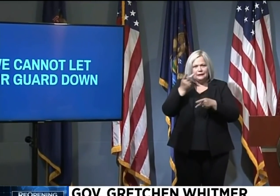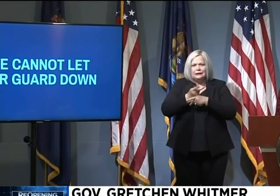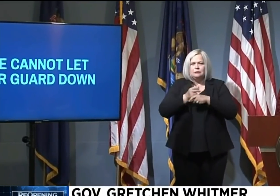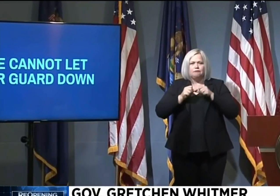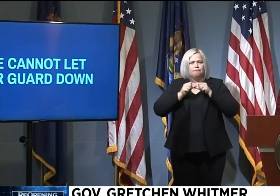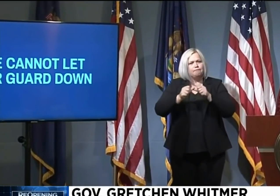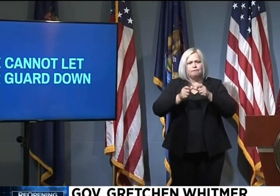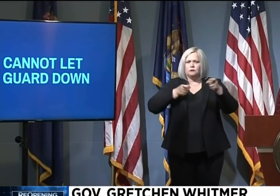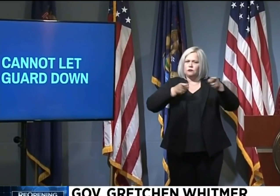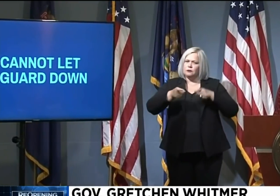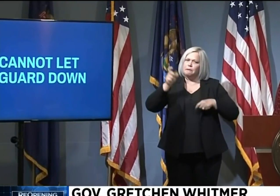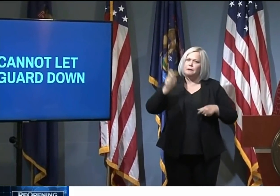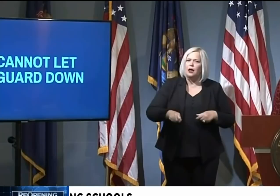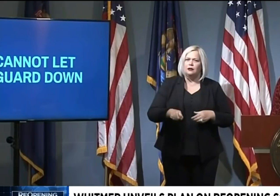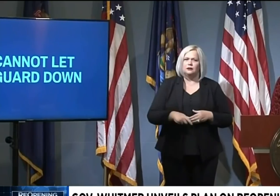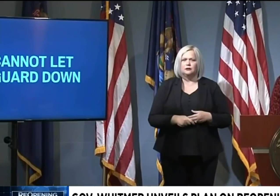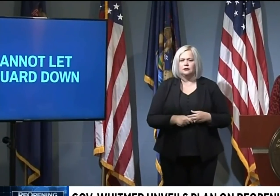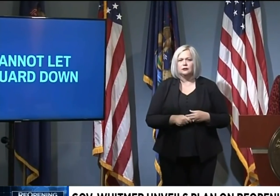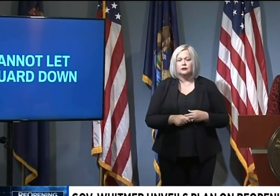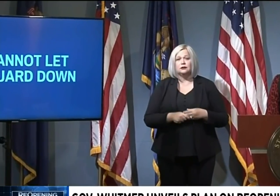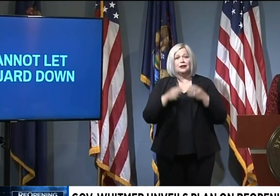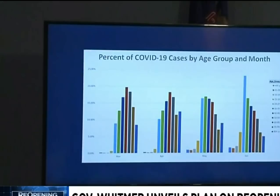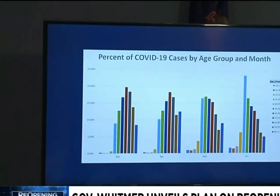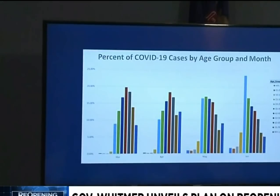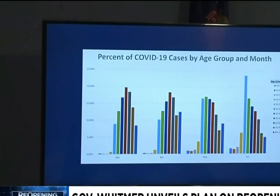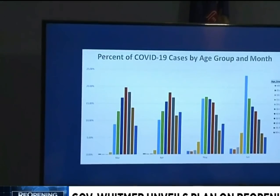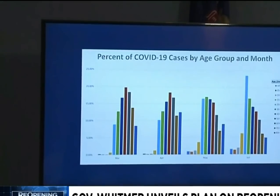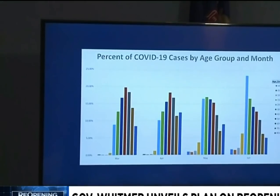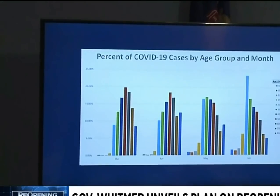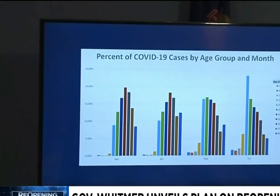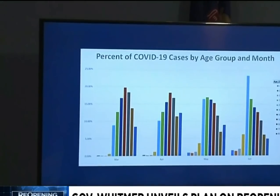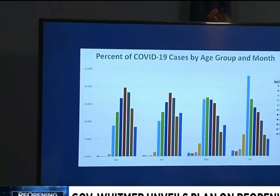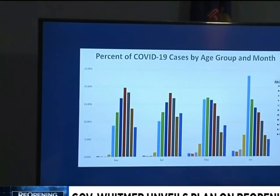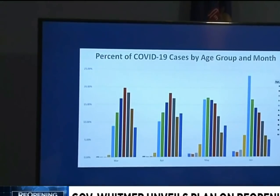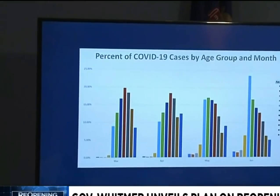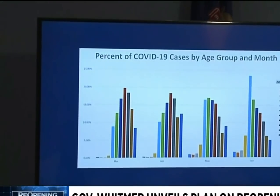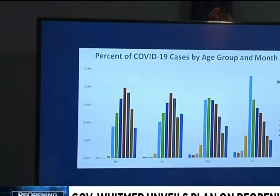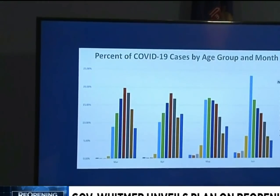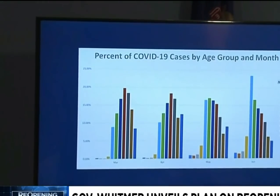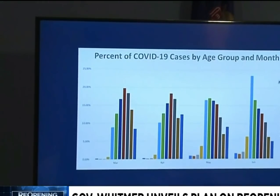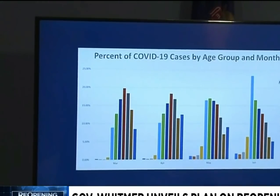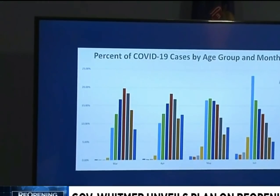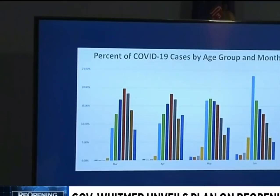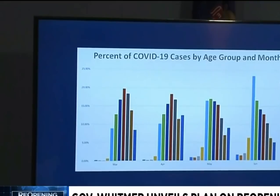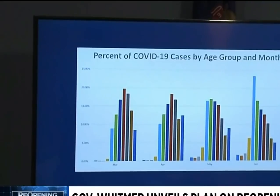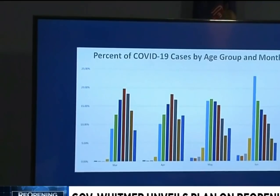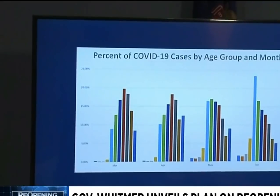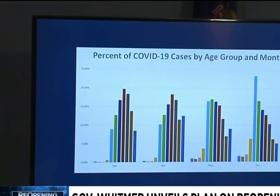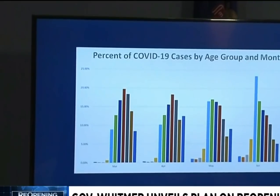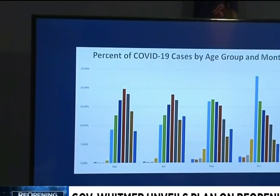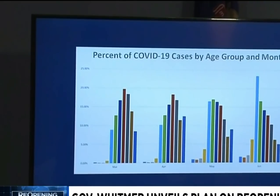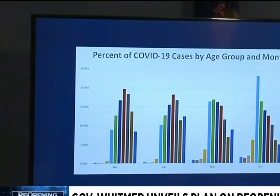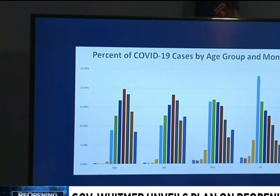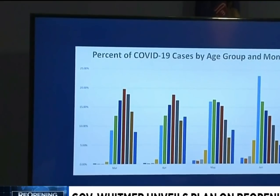WE CAN AND WE MUST GET THIS UNDER CONTROL NOW. POINTING TO SEVEN STRAIGHT